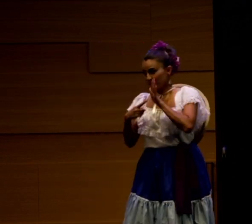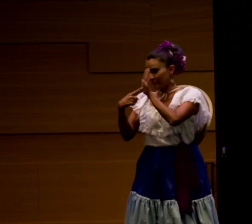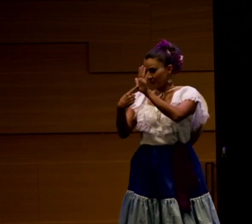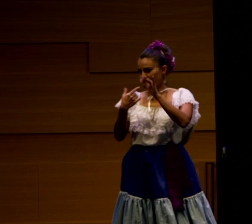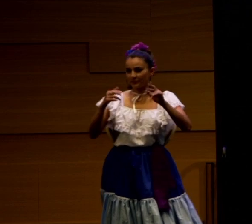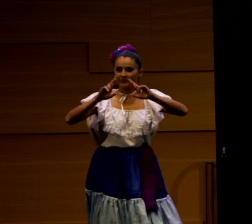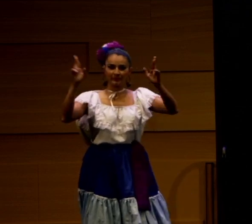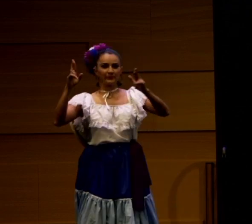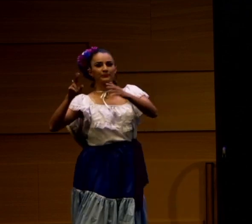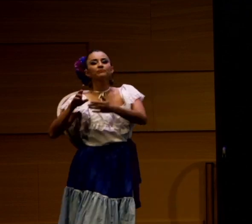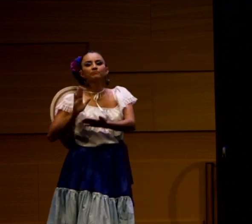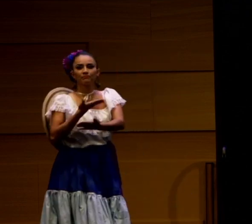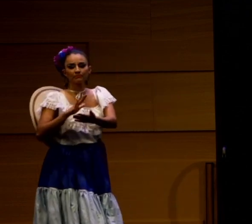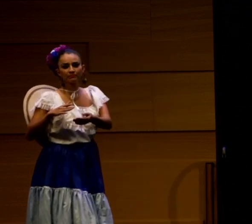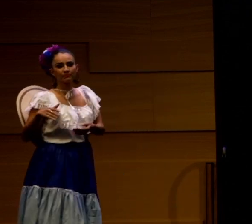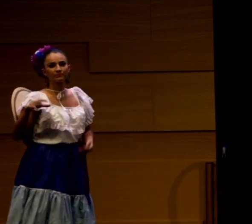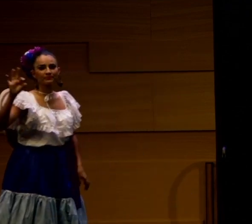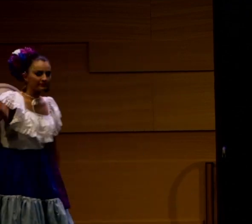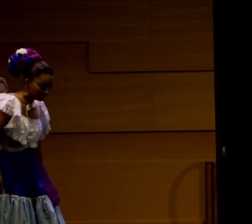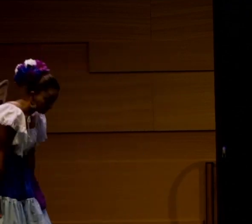I will show it to you. Ready? Music please.